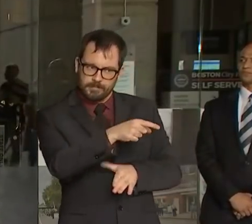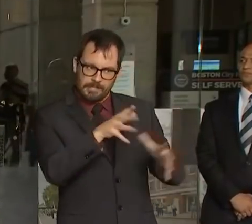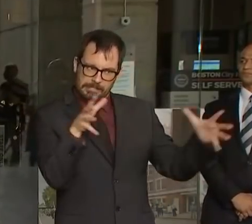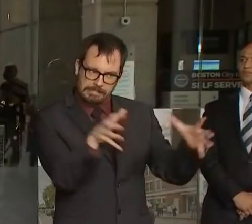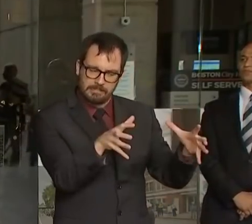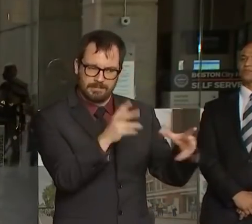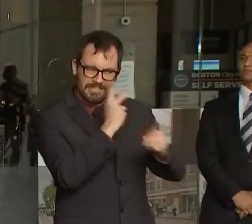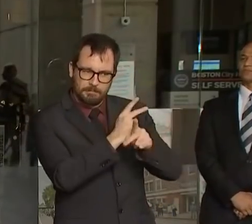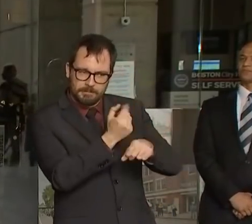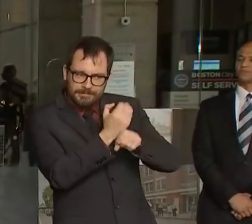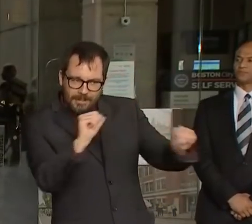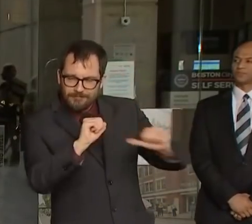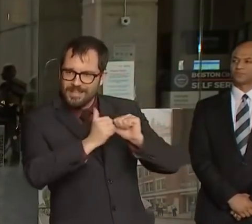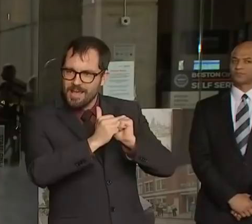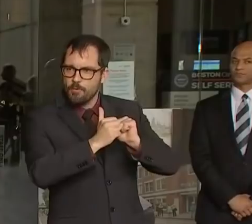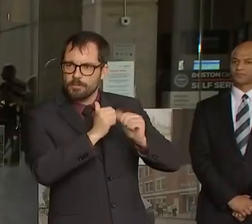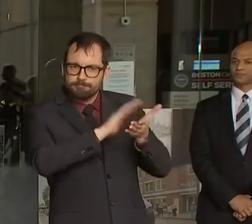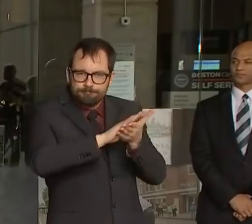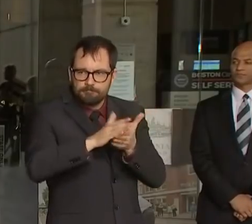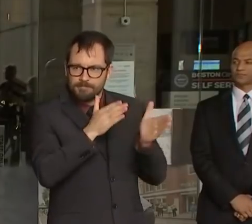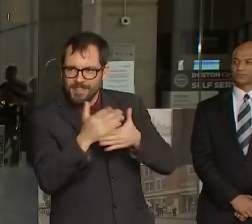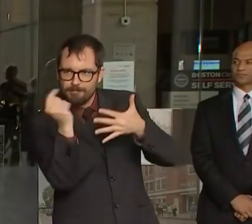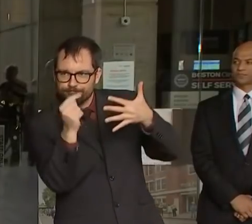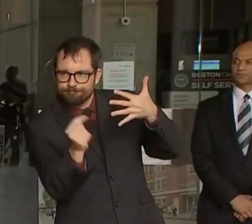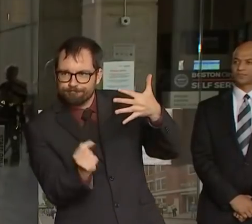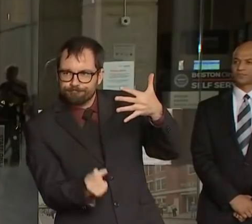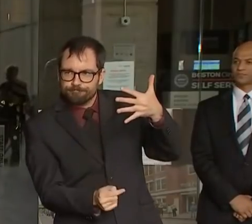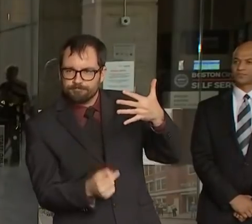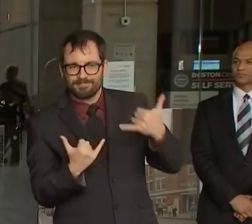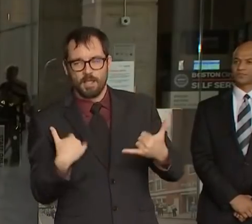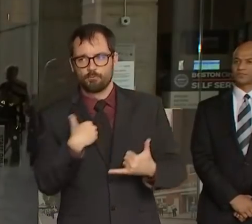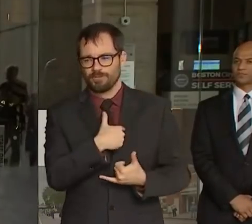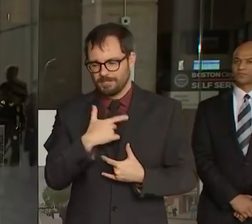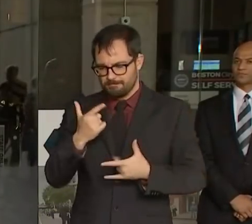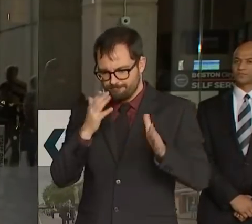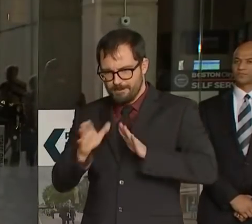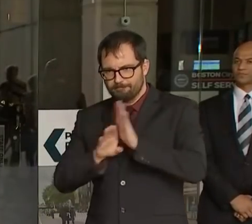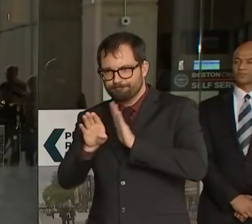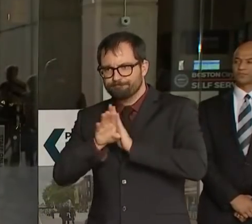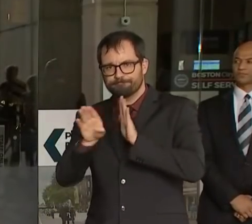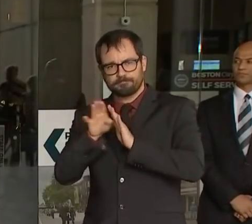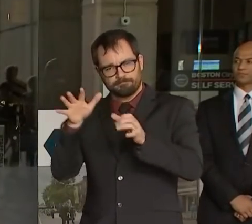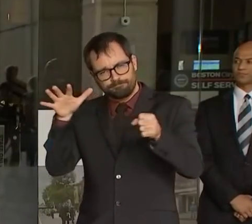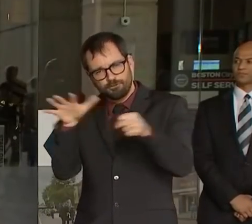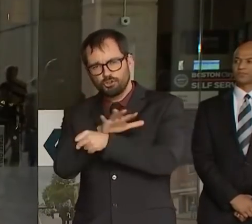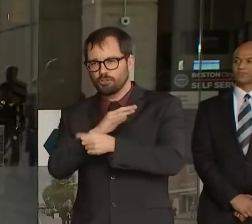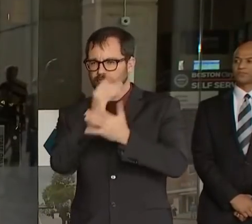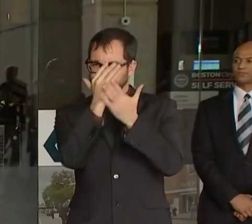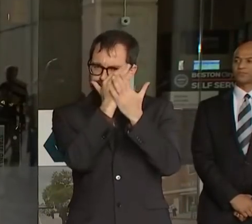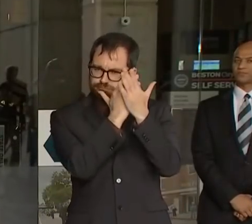SHELTER GUESTS AND PREVENT THE SPREAD OF VIRUS. THE CITY IS IN THE PROCESS RIGHT NOW OF FINALIZING A